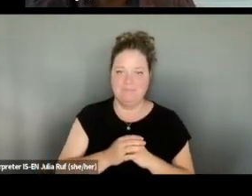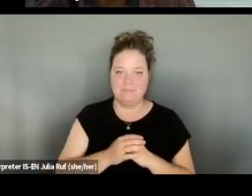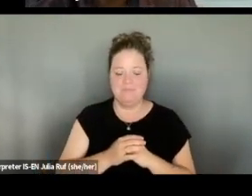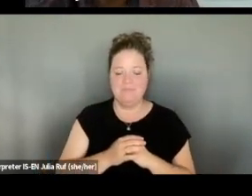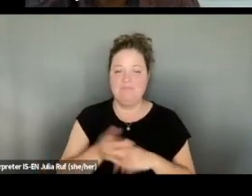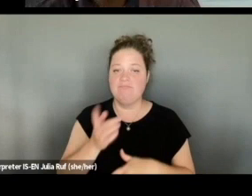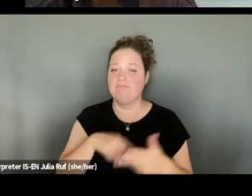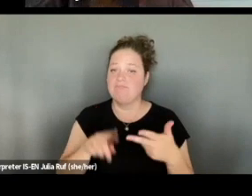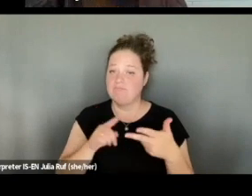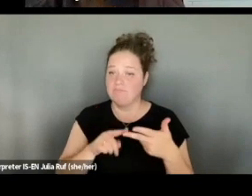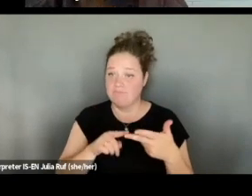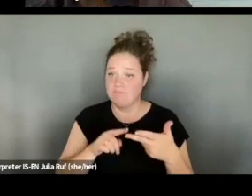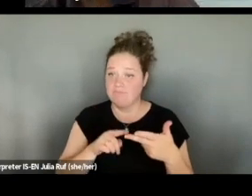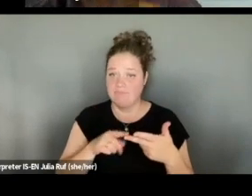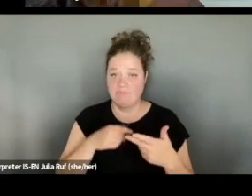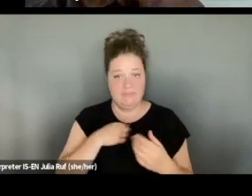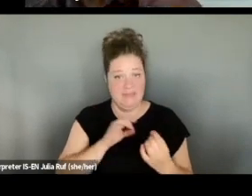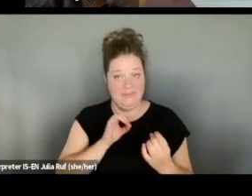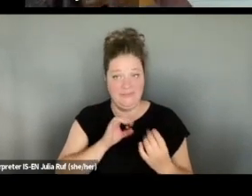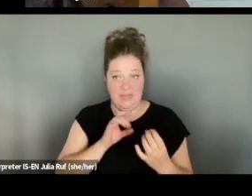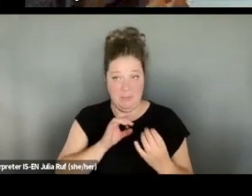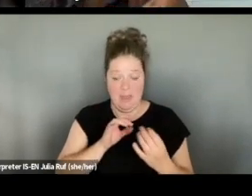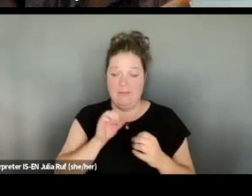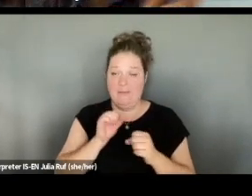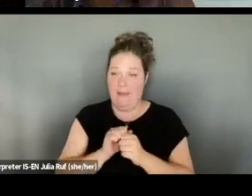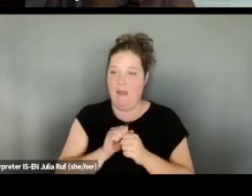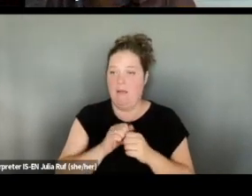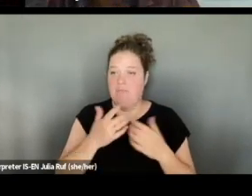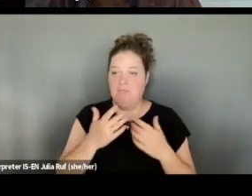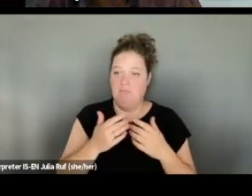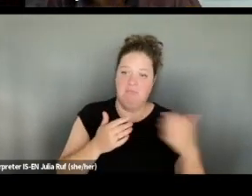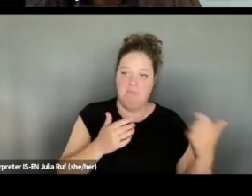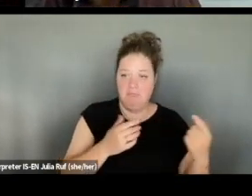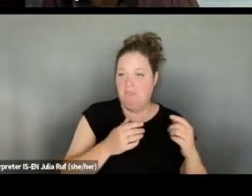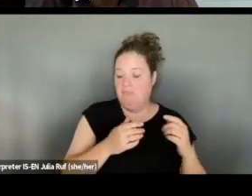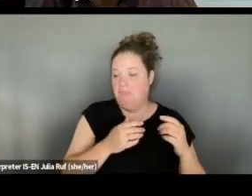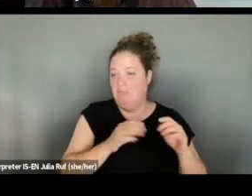possibility to send a document with your feedback. It is